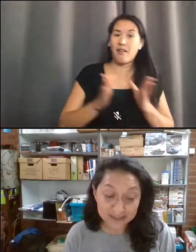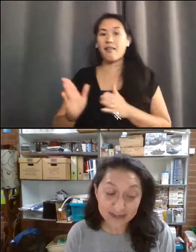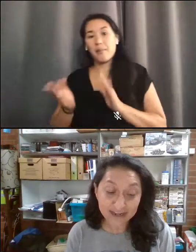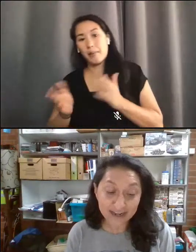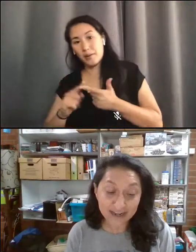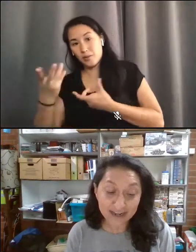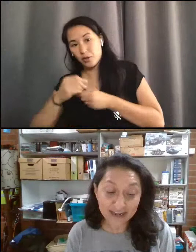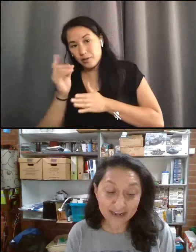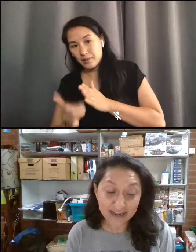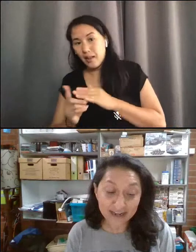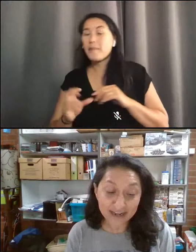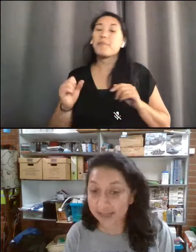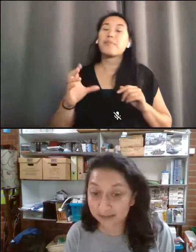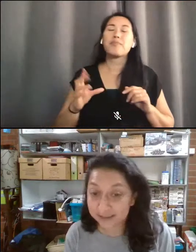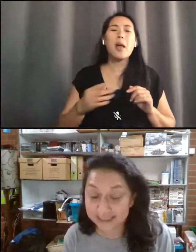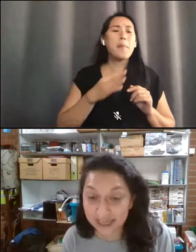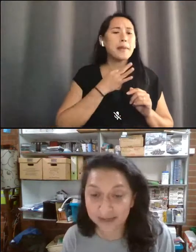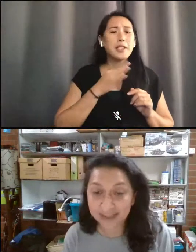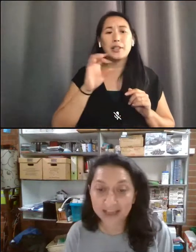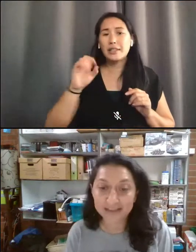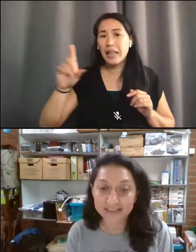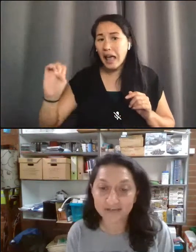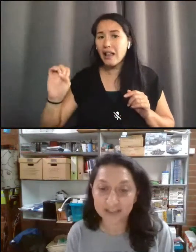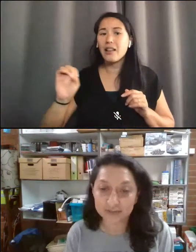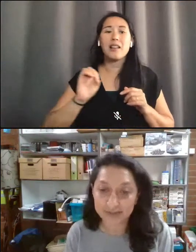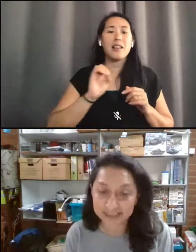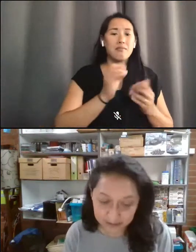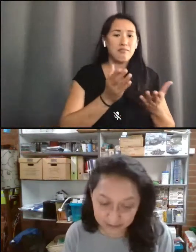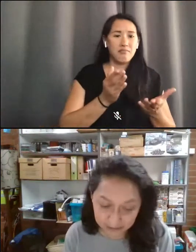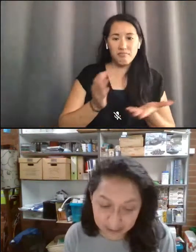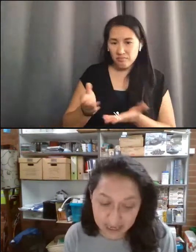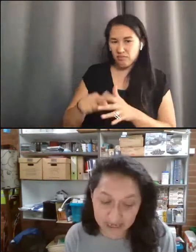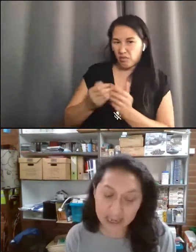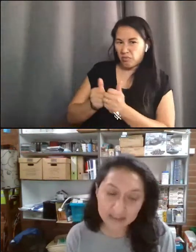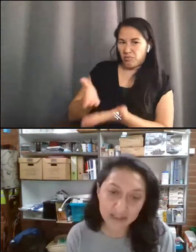so i'd love to hear from both um l to start with how this definition plays with you and how that